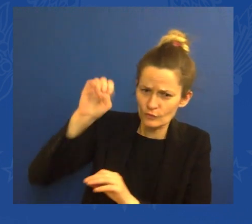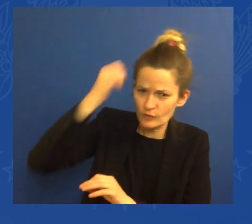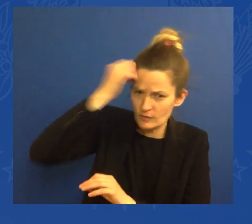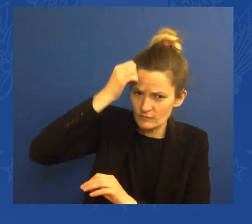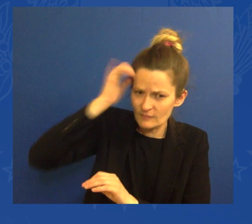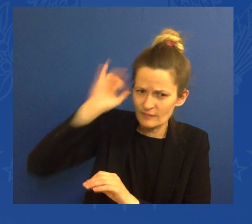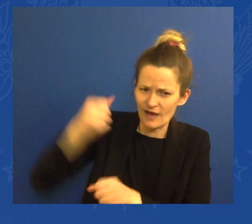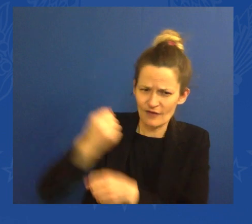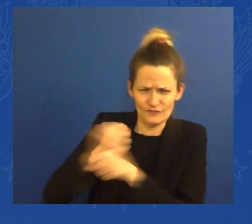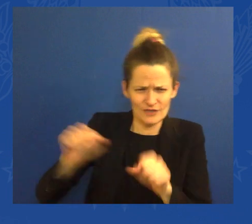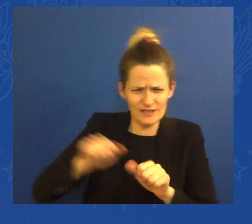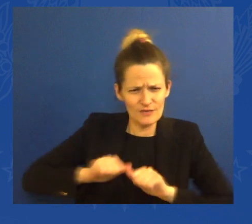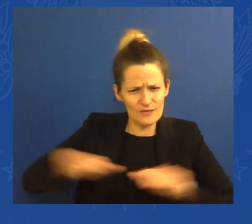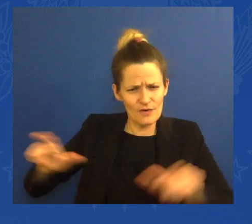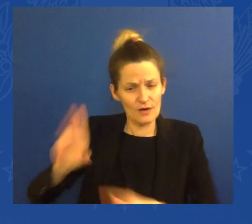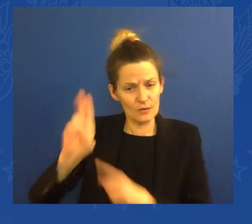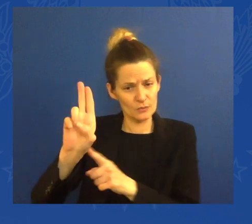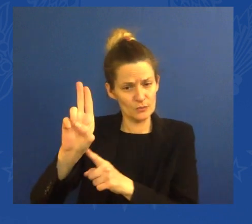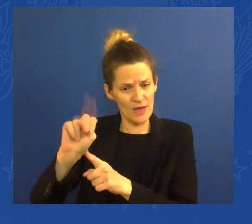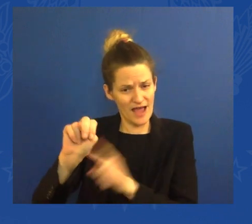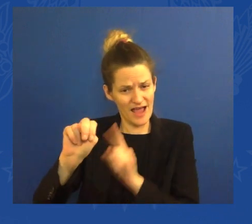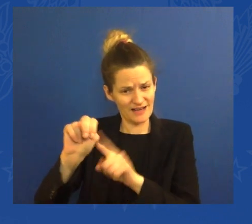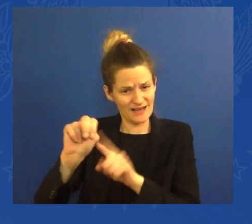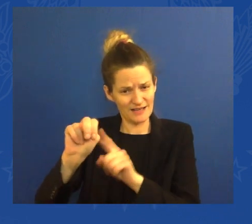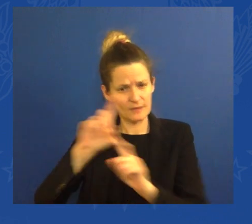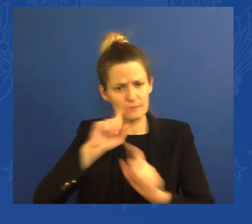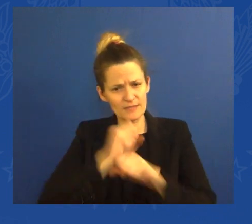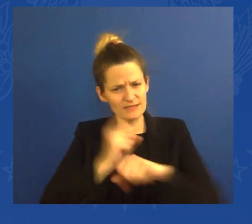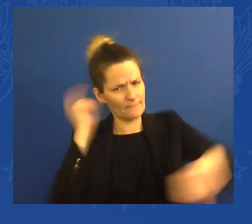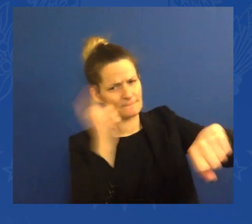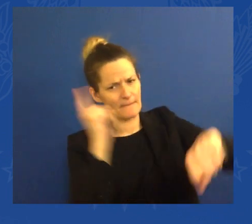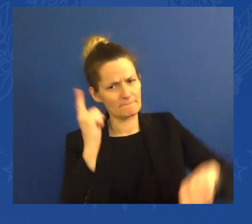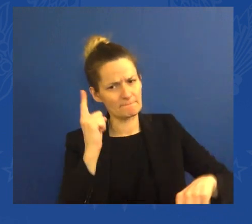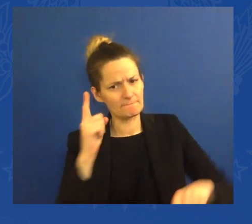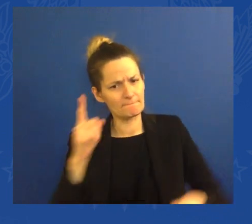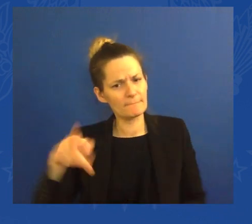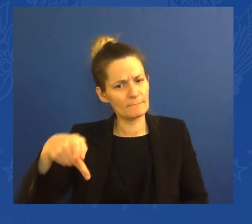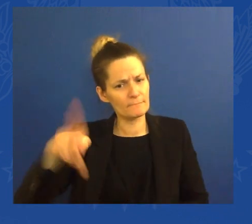141 countries voted to do that in the U.N. General Assembly.